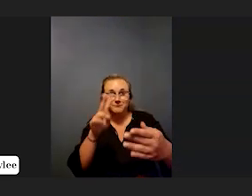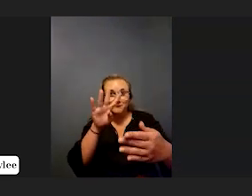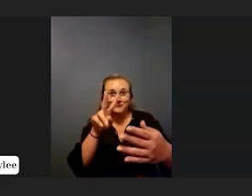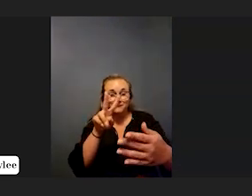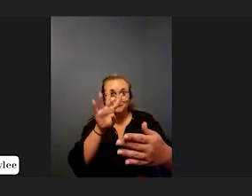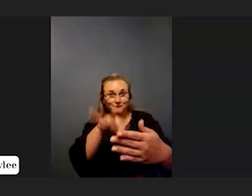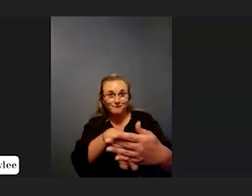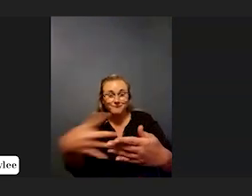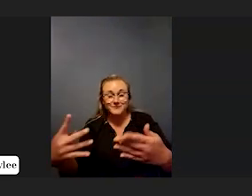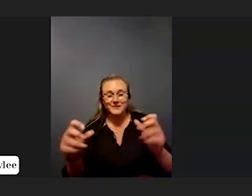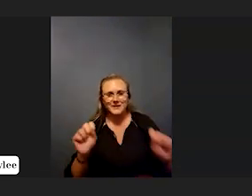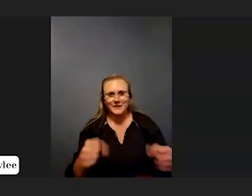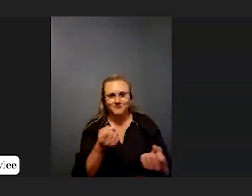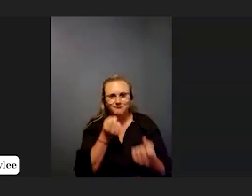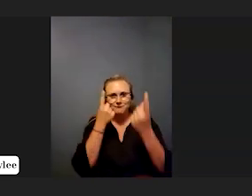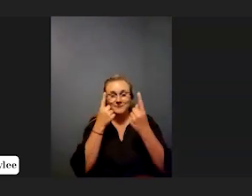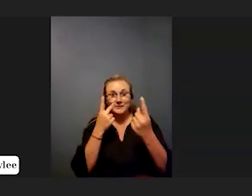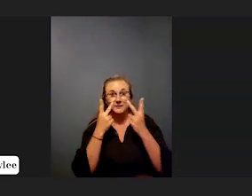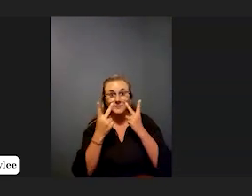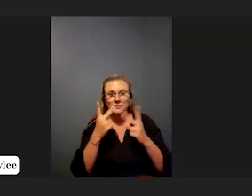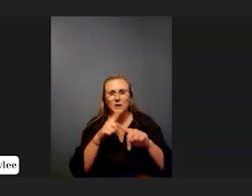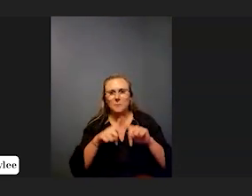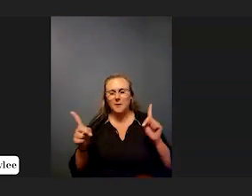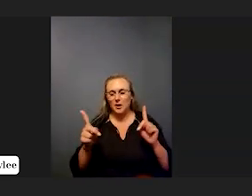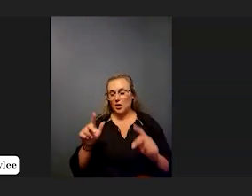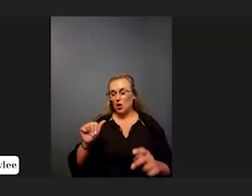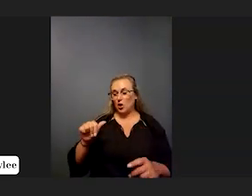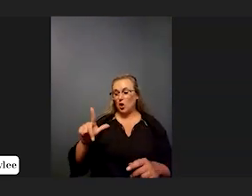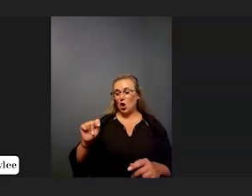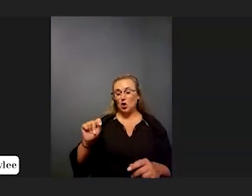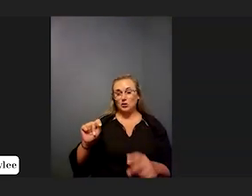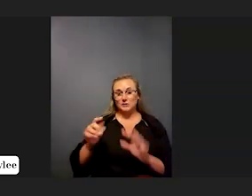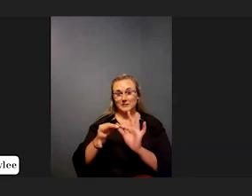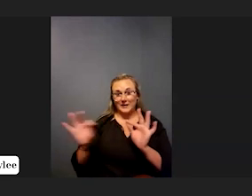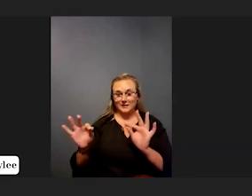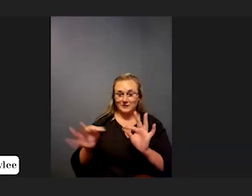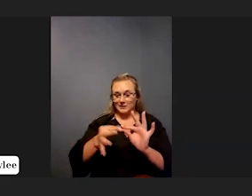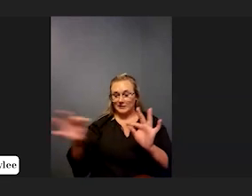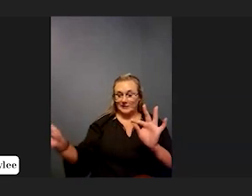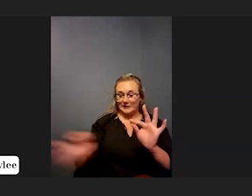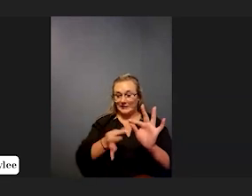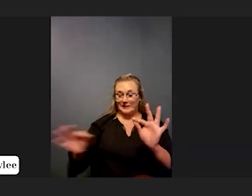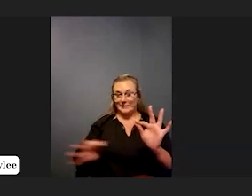We're creating alt text for something that exists because digesting the text is too much.